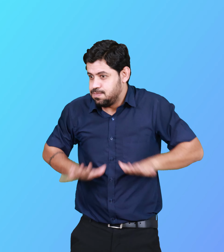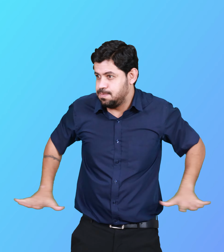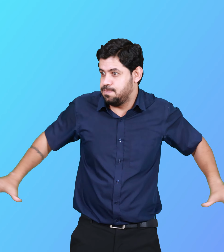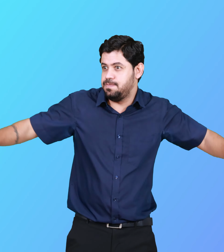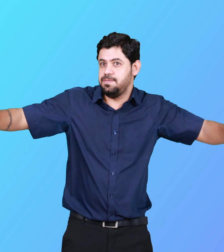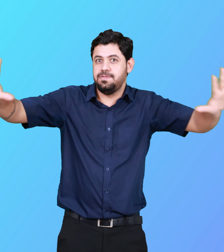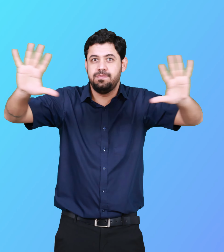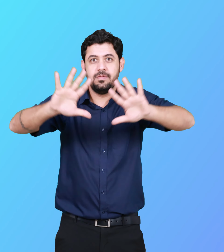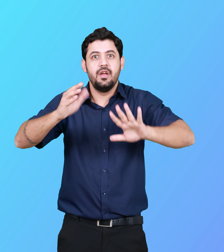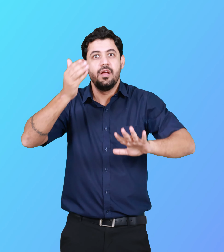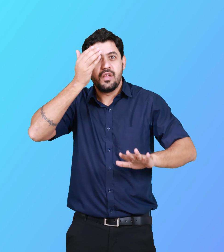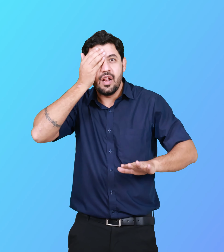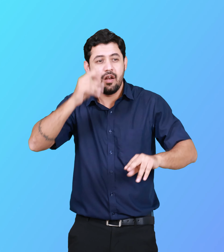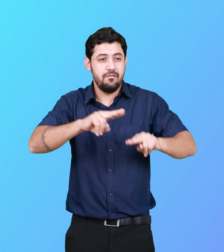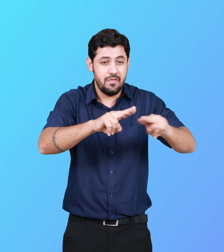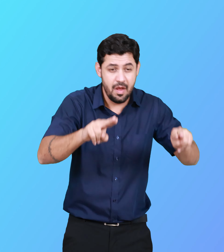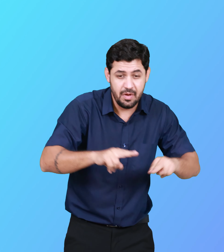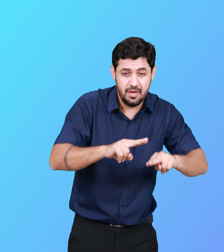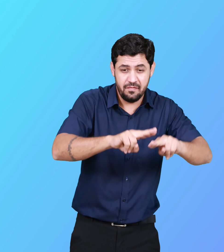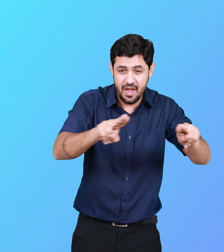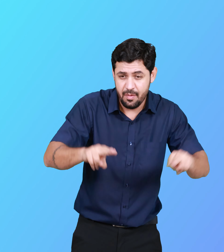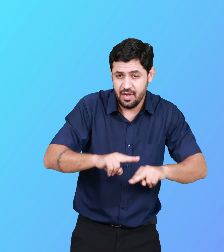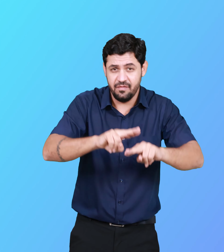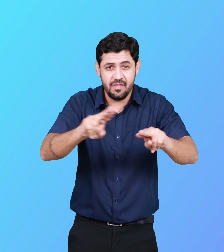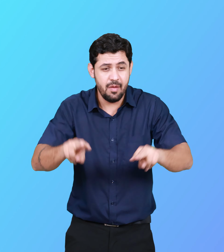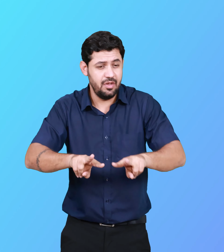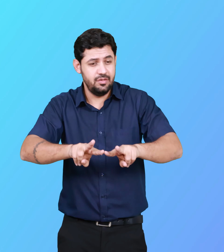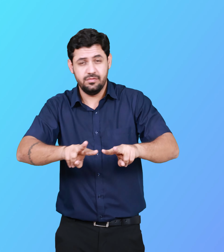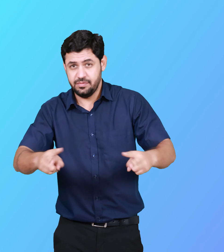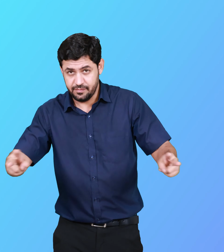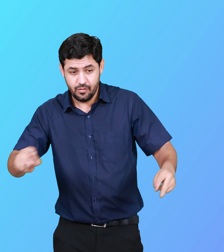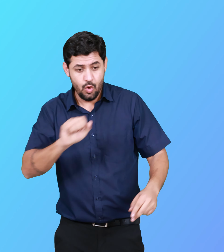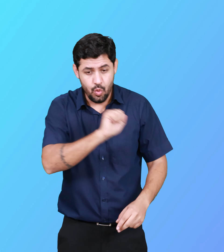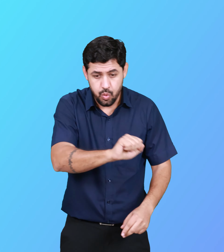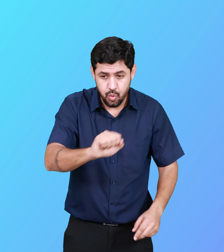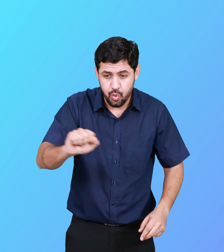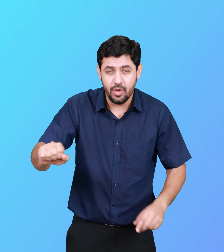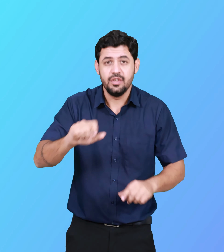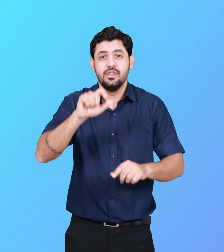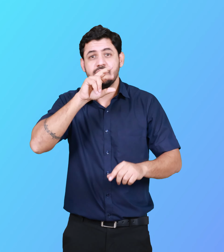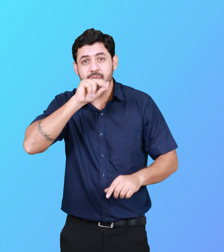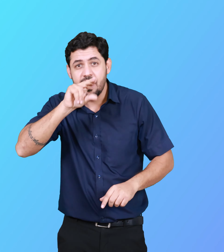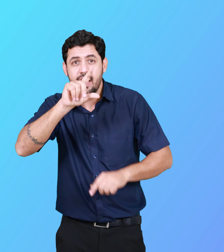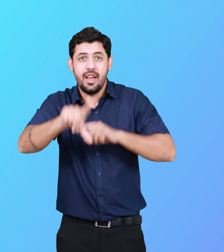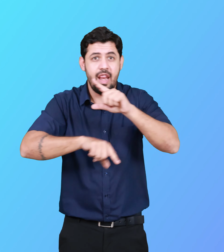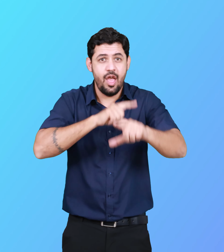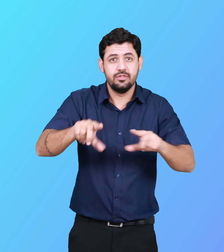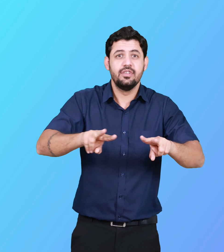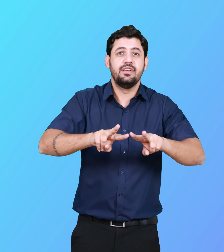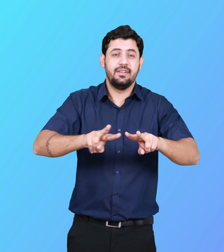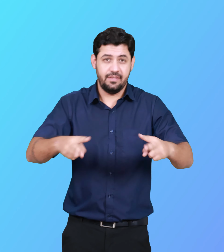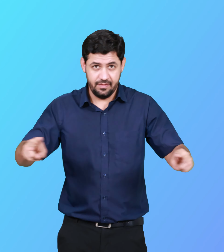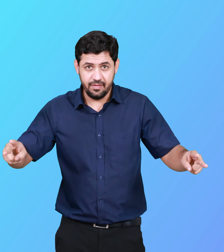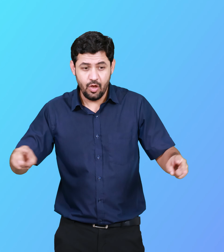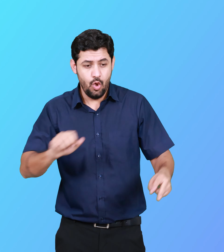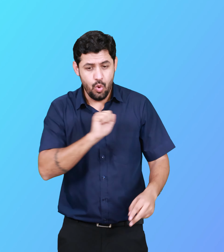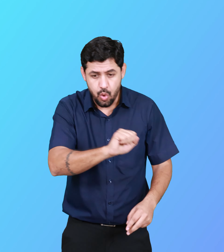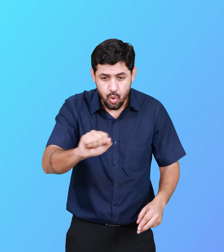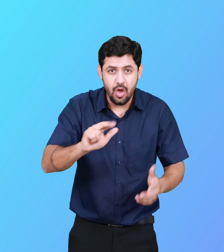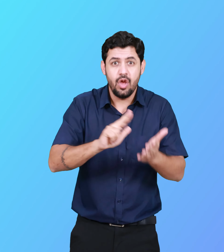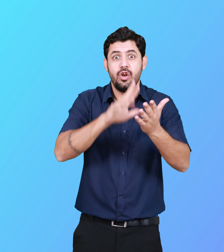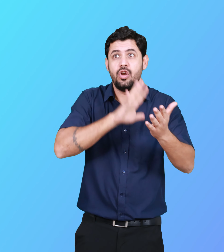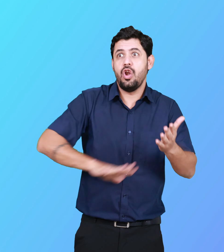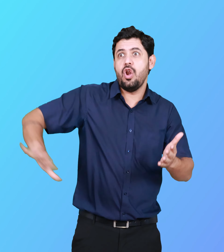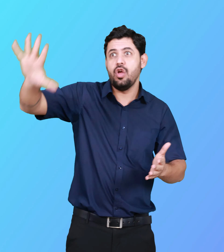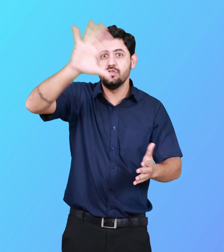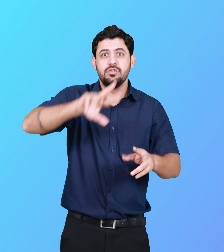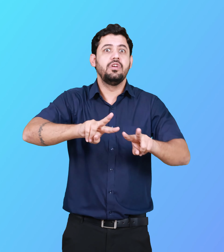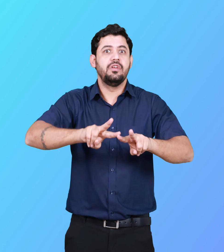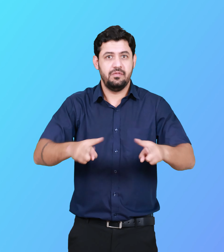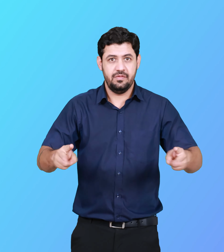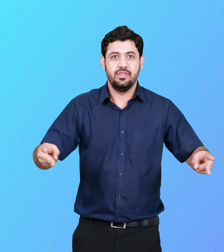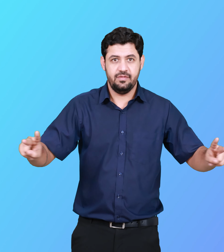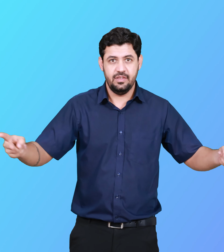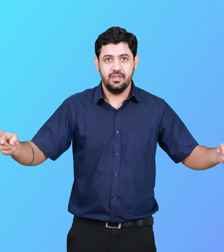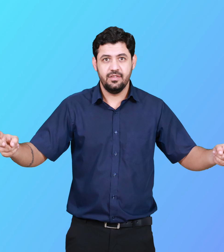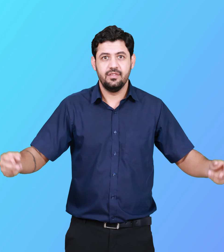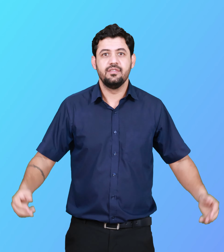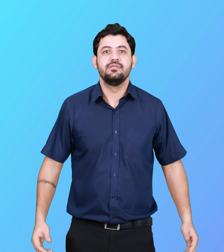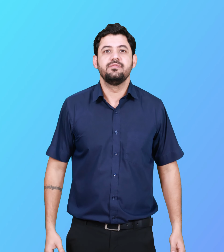These descendants of Ham are listed by their different families. These families had their own languages, lived in their own areas and became different nations.